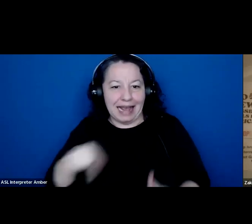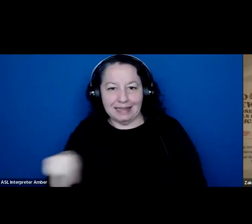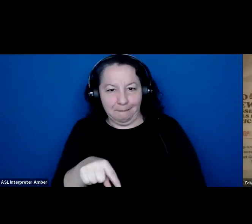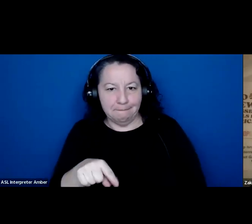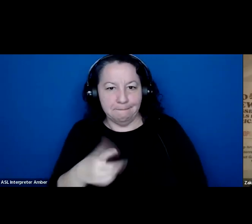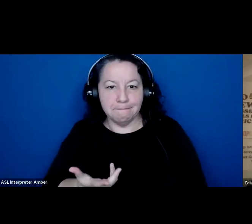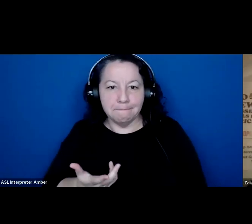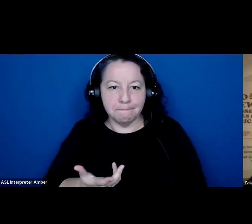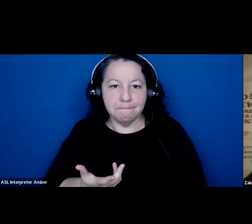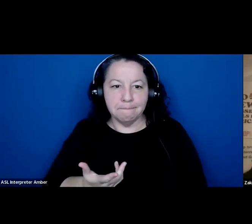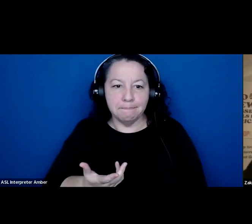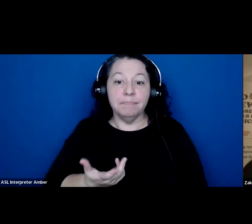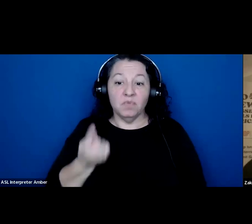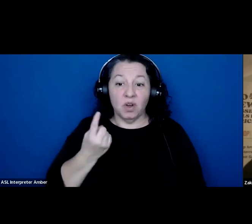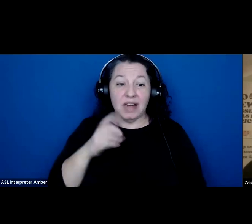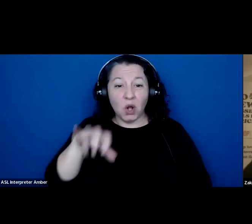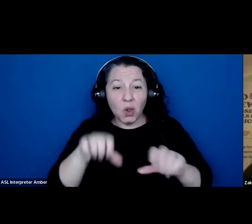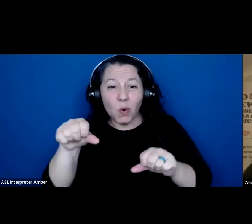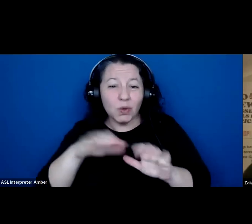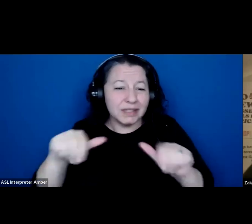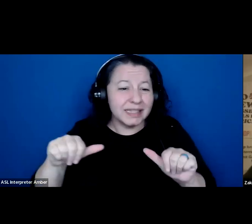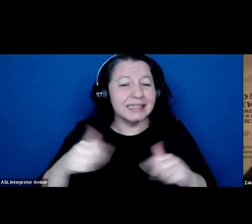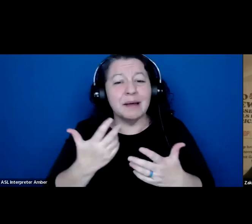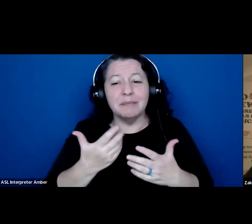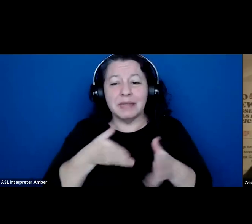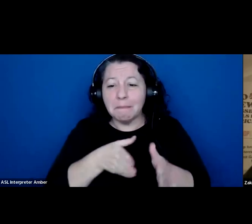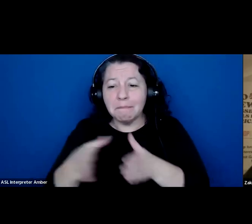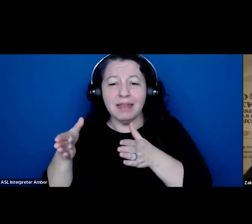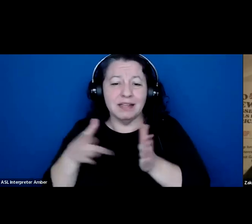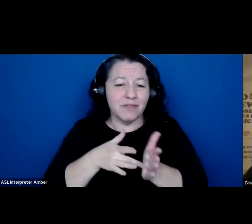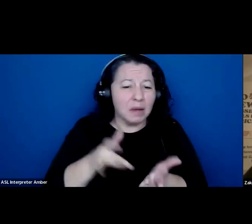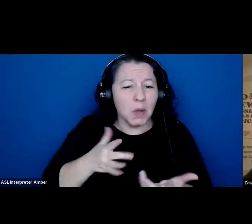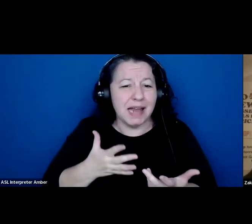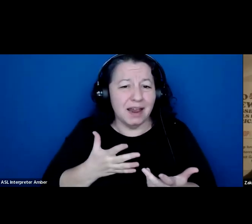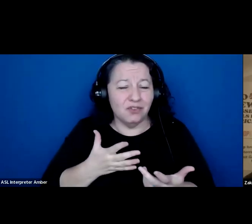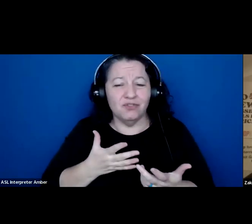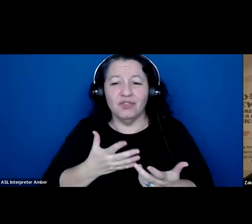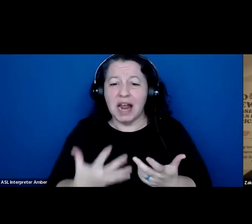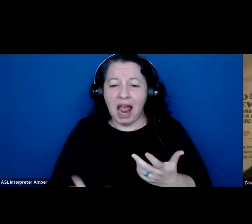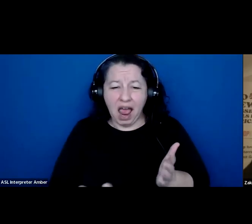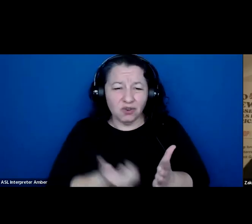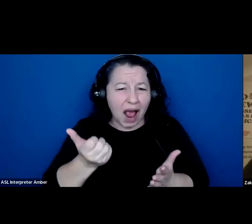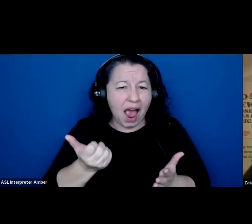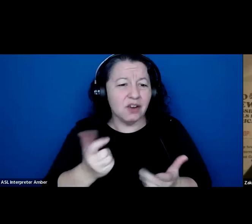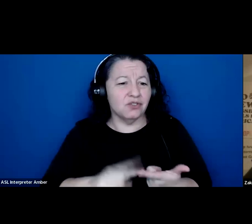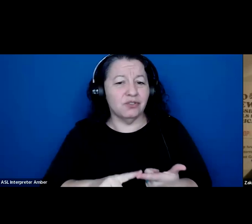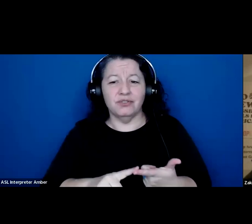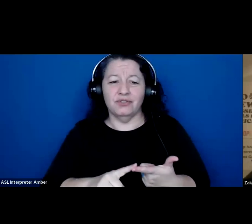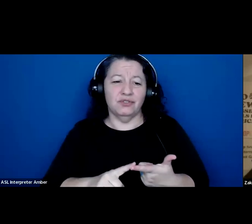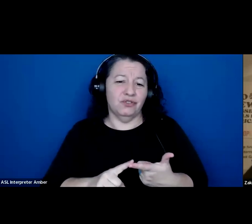colonial systems and methodologies of exploitation, of extraction, oppression, suffocation, and violence,